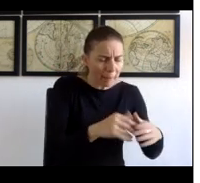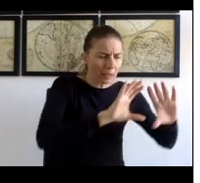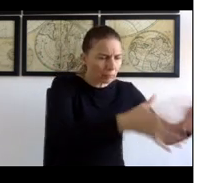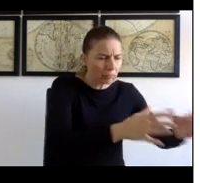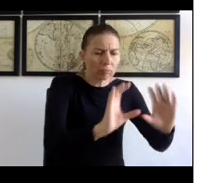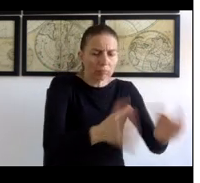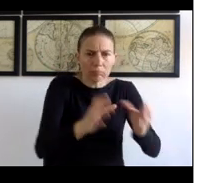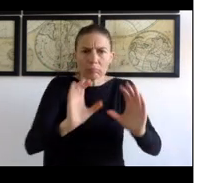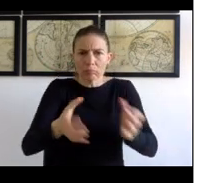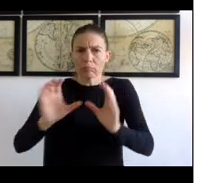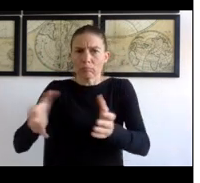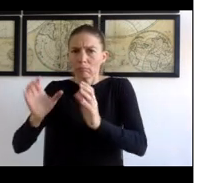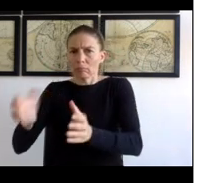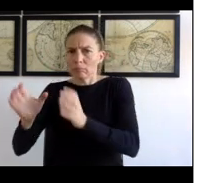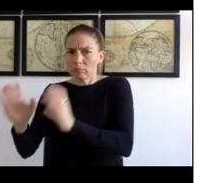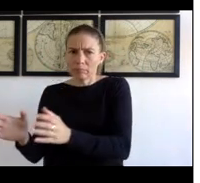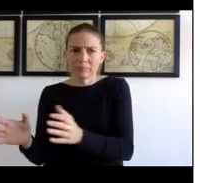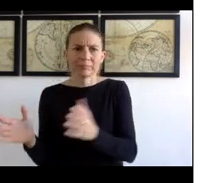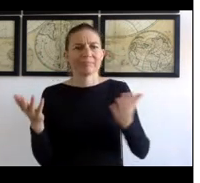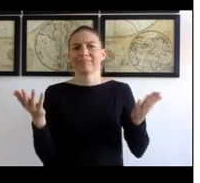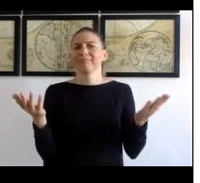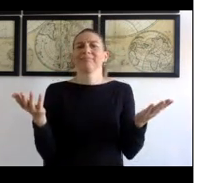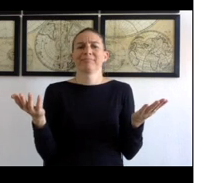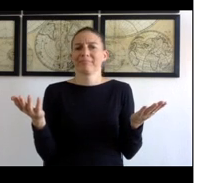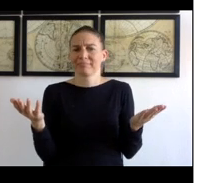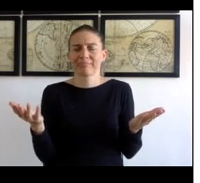because we don't have any disaggregation to tell us anything